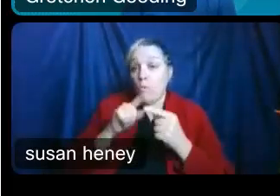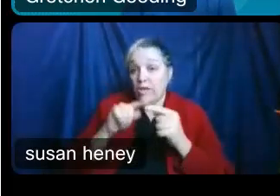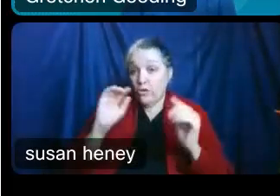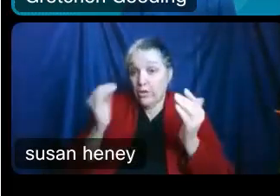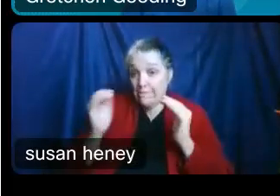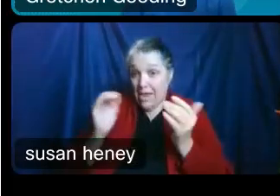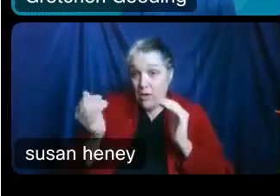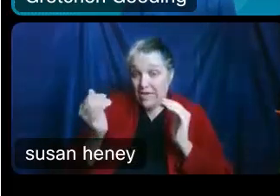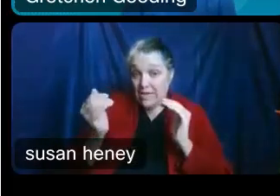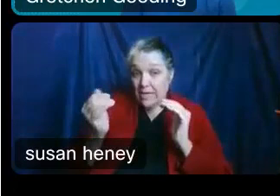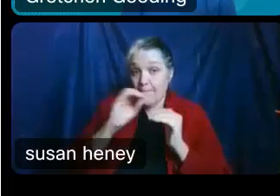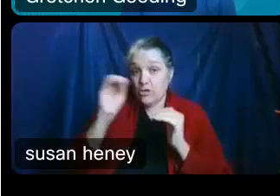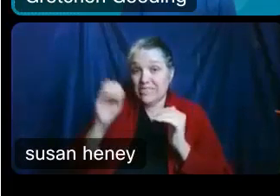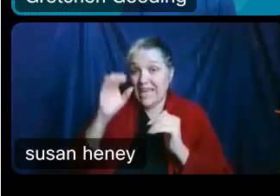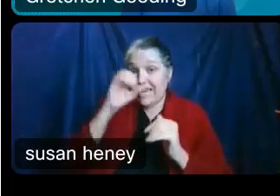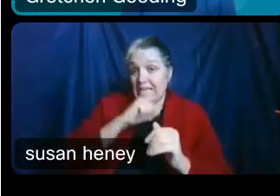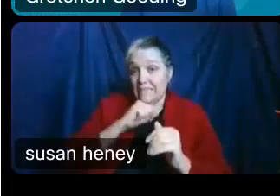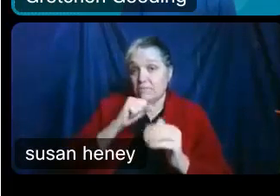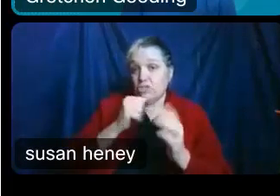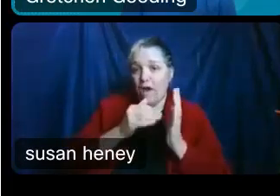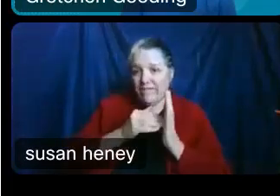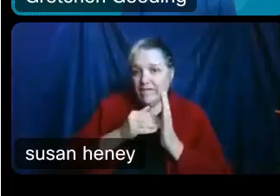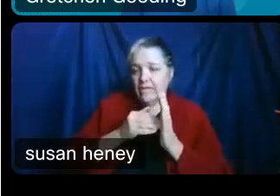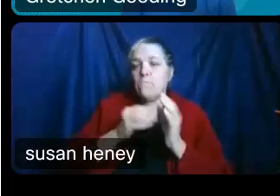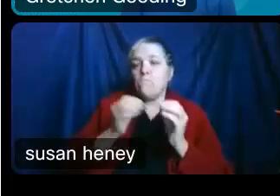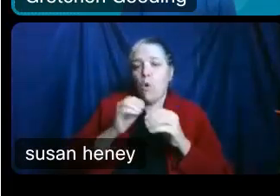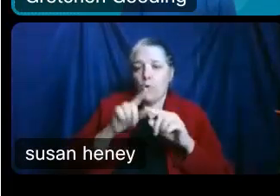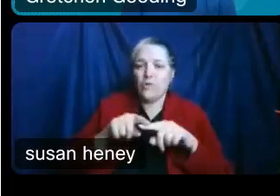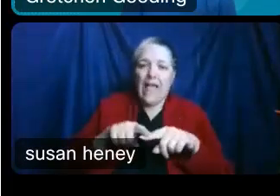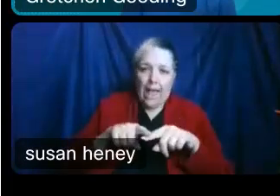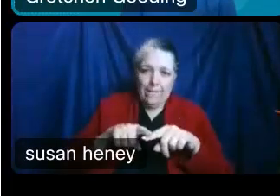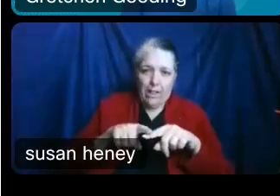percent estimates are often more reliable than the count estimates they’re based on.